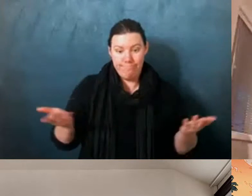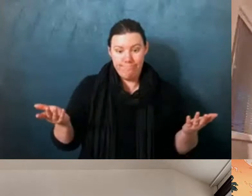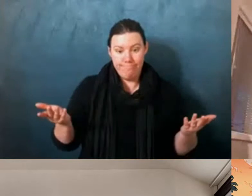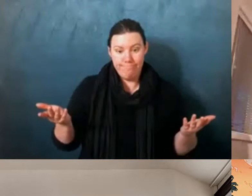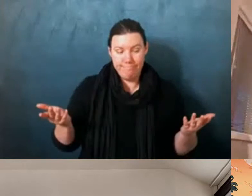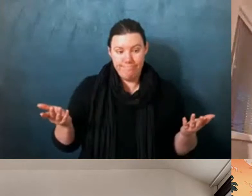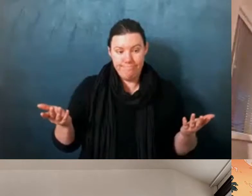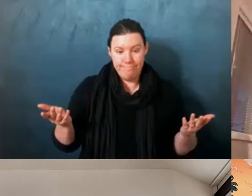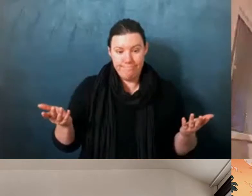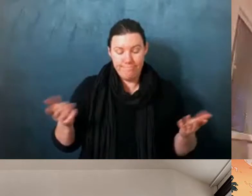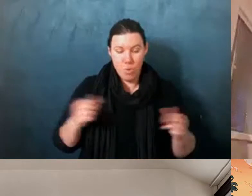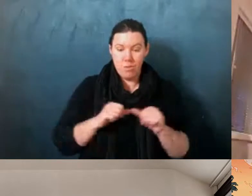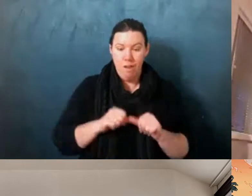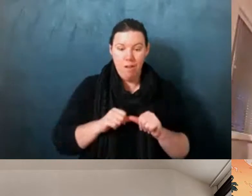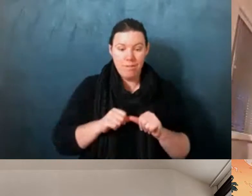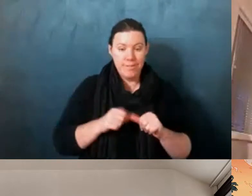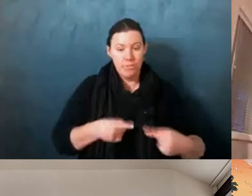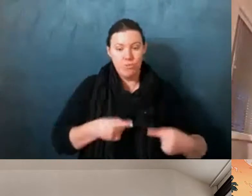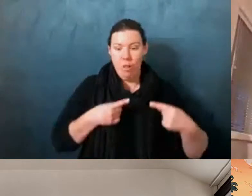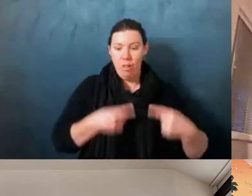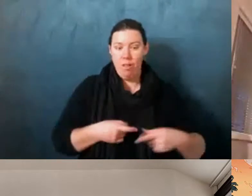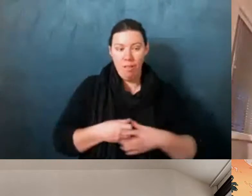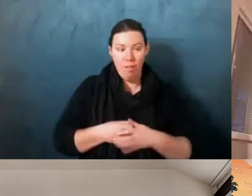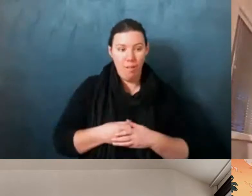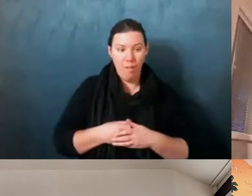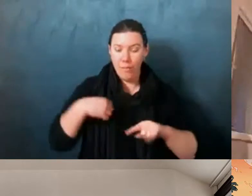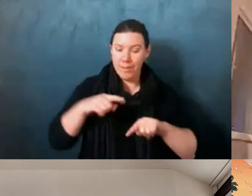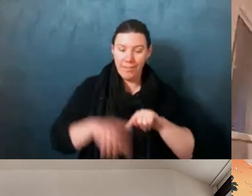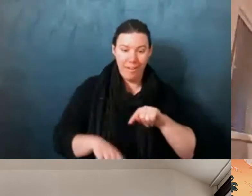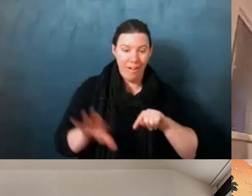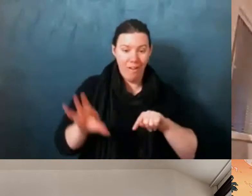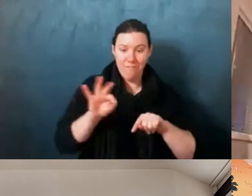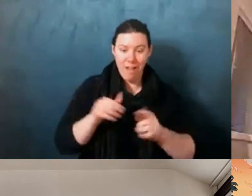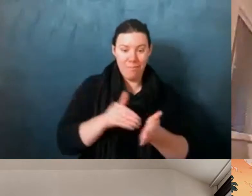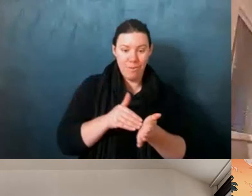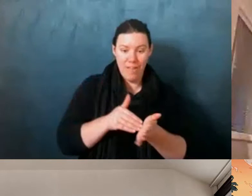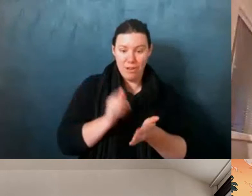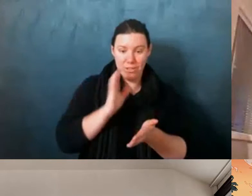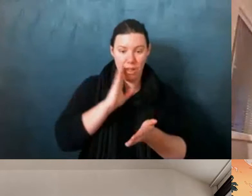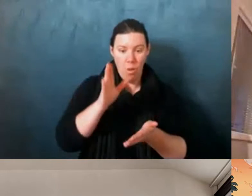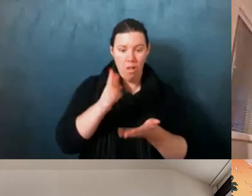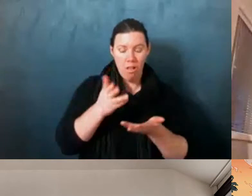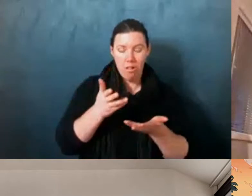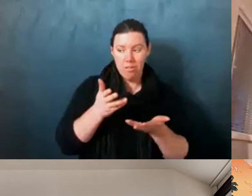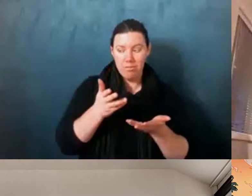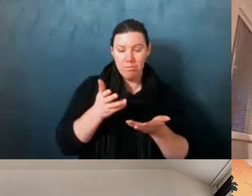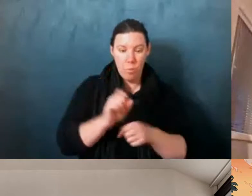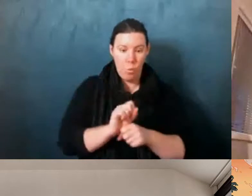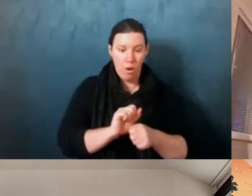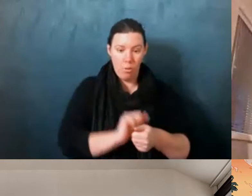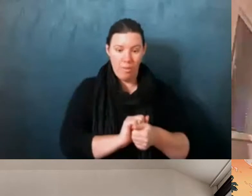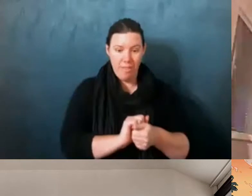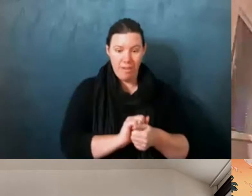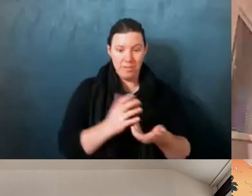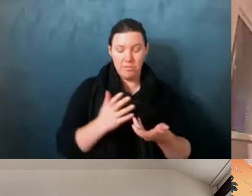It's a constant struggle because we are not able to find providers that can work with us. She continues to get denied